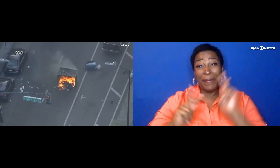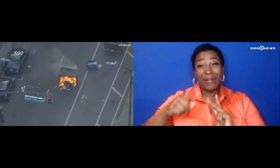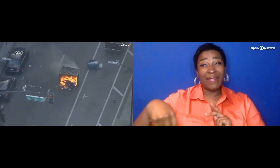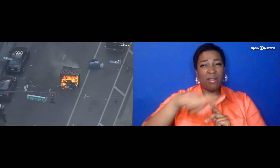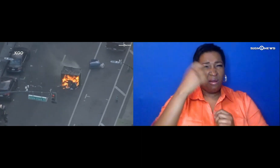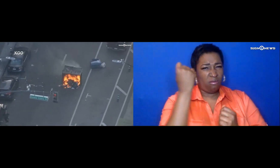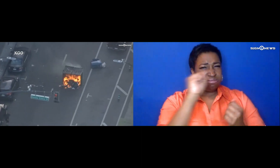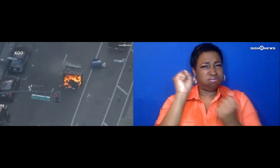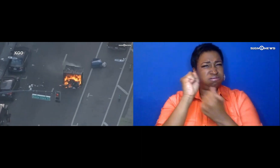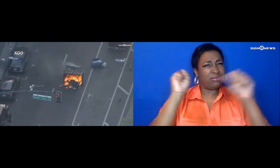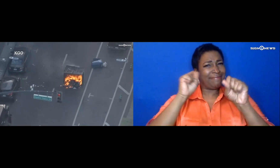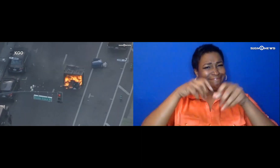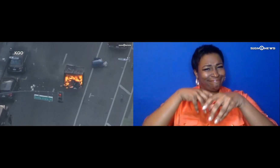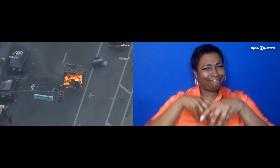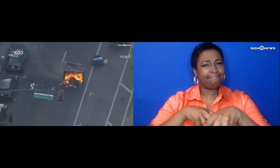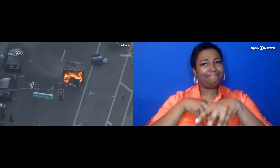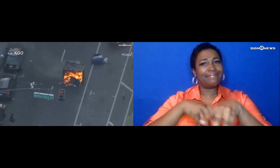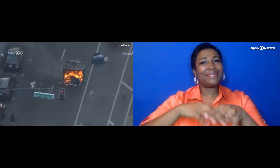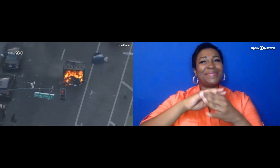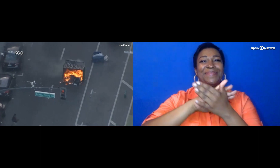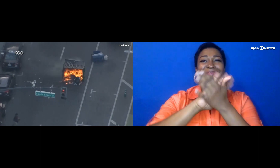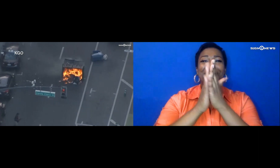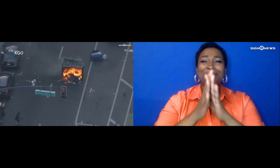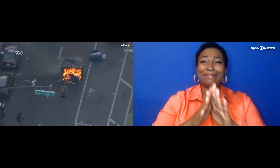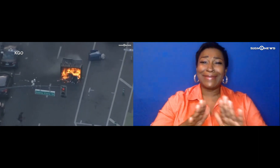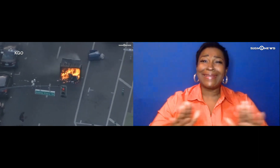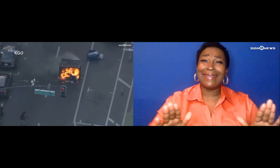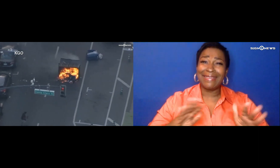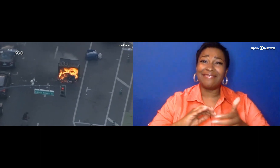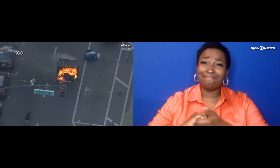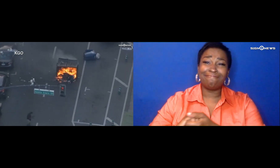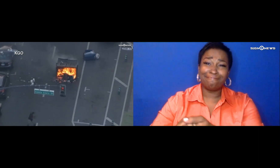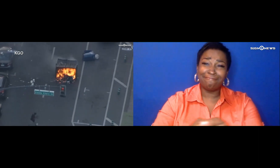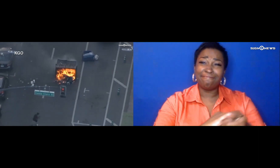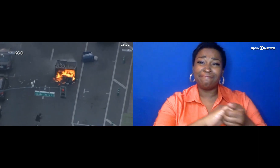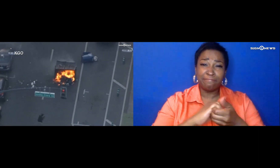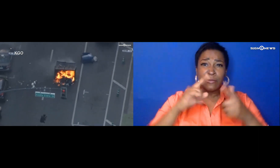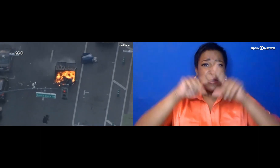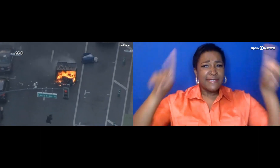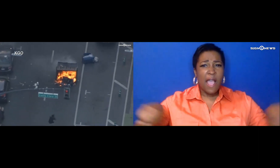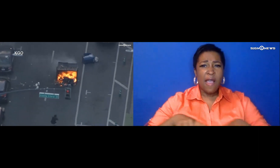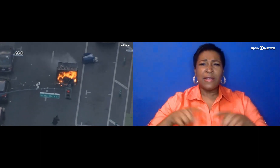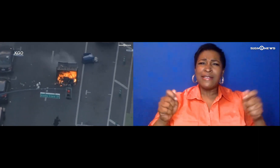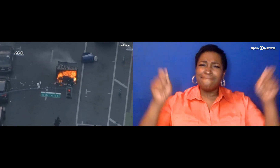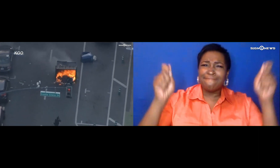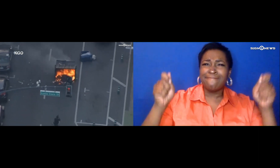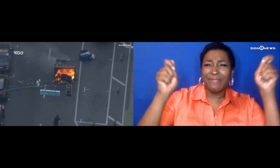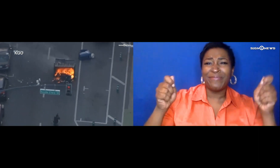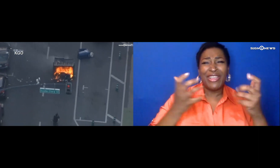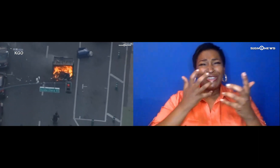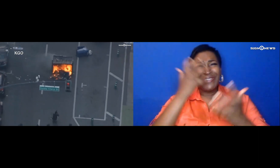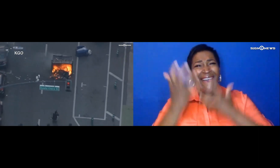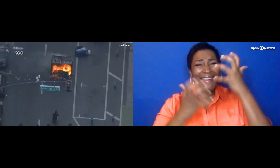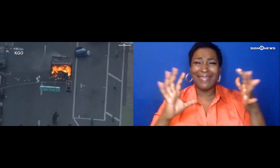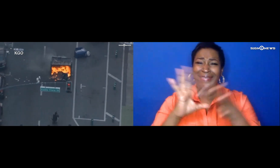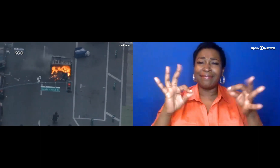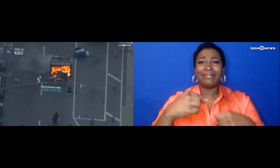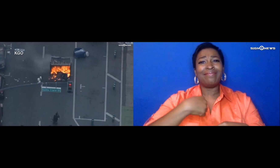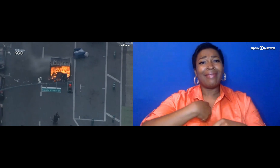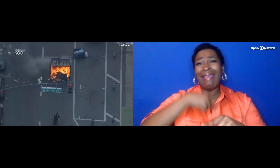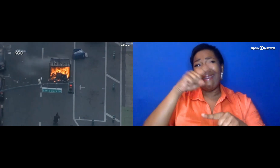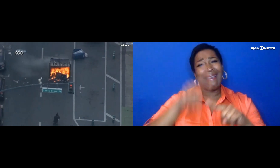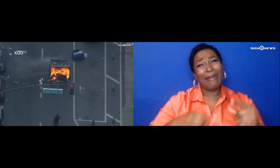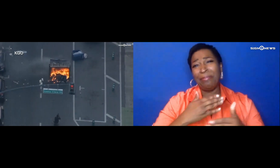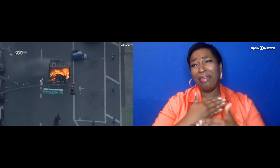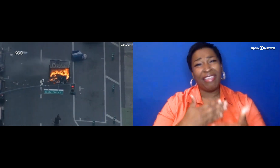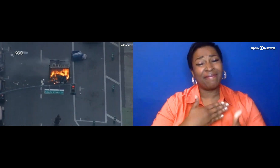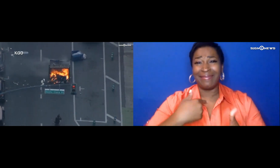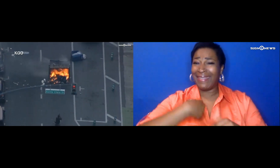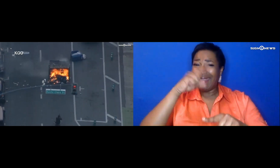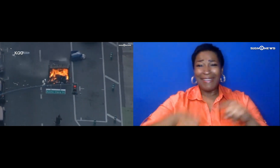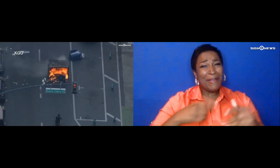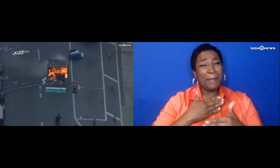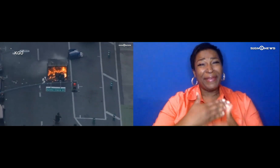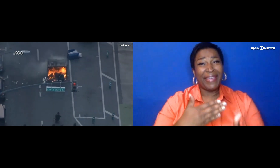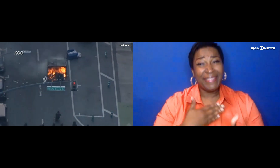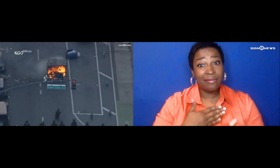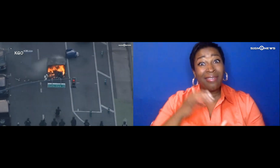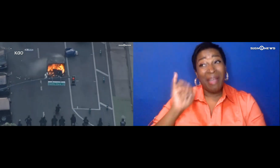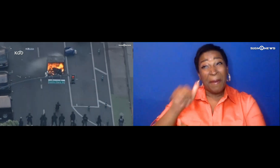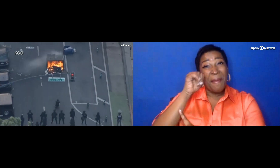Some protesters are marching peacefully, holding up signs or chanting "I can't breathe!" which